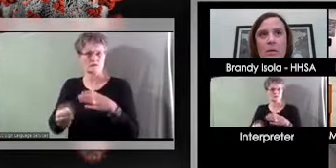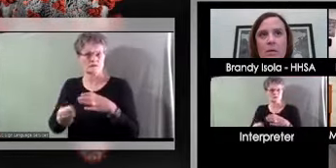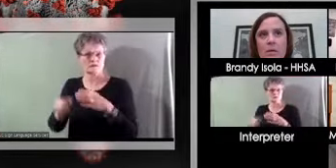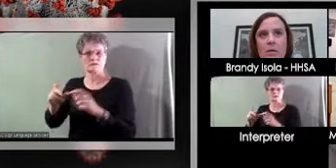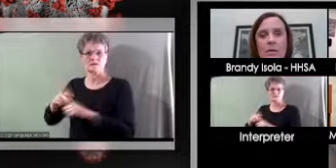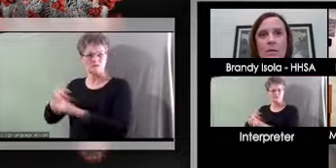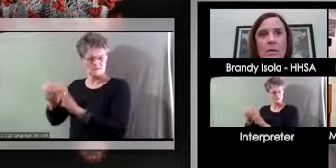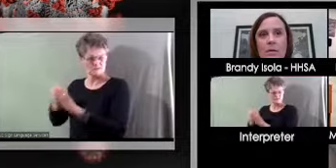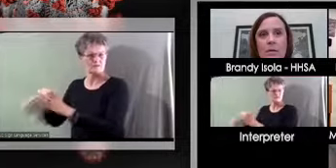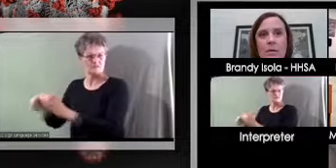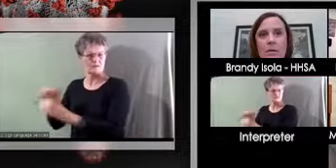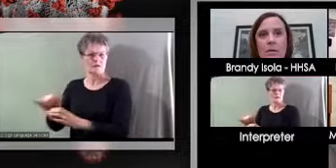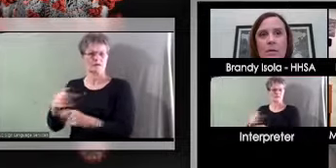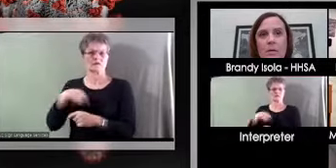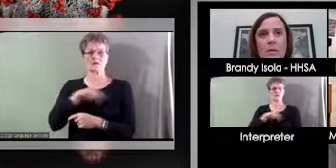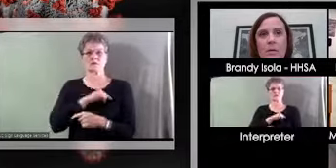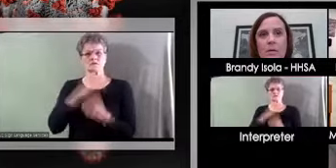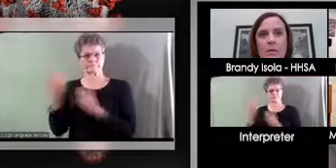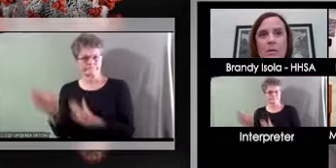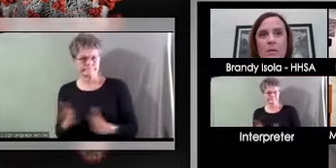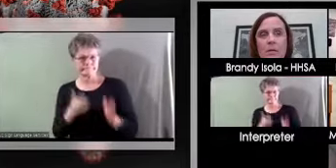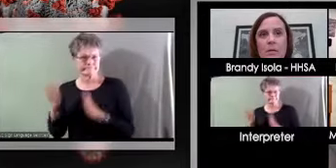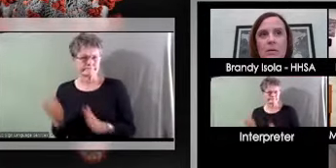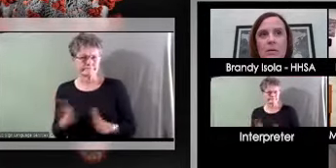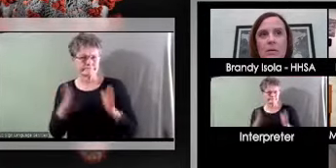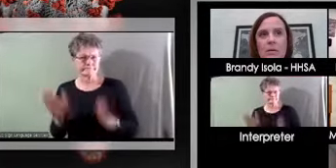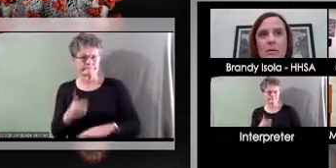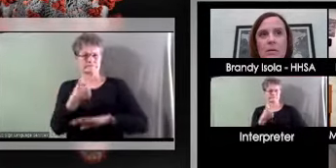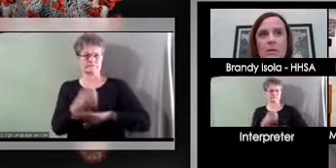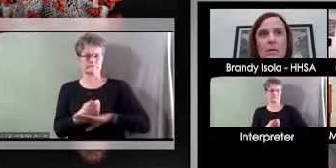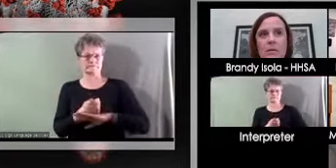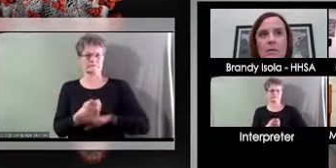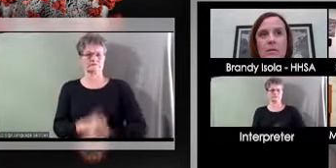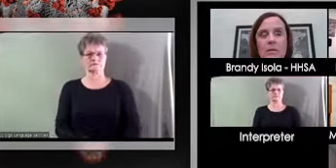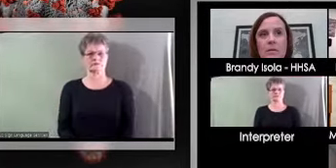plans, so this is just things that we do on a